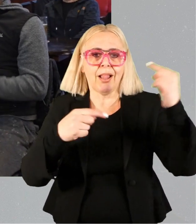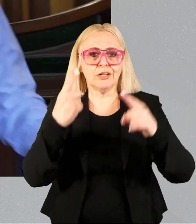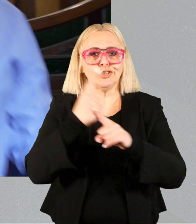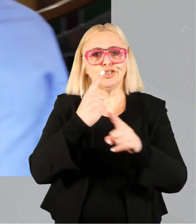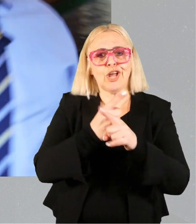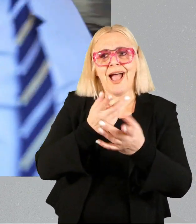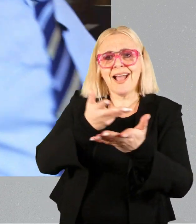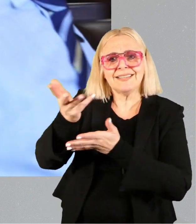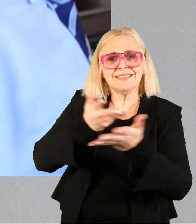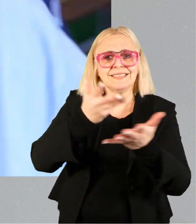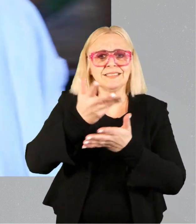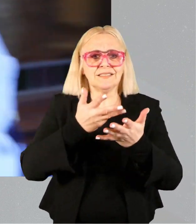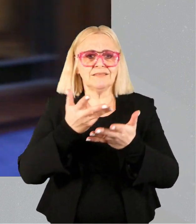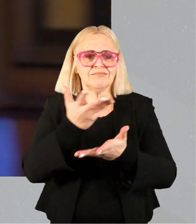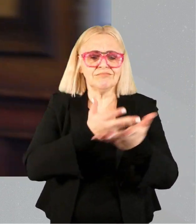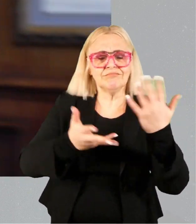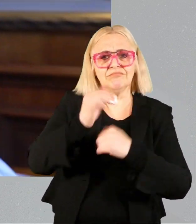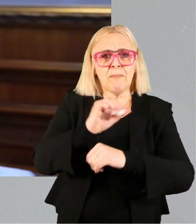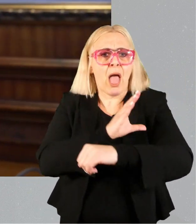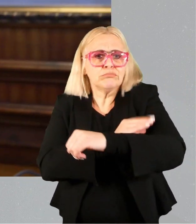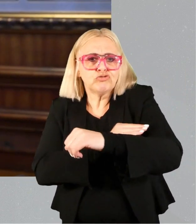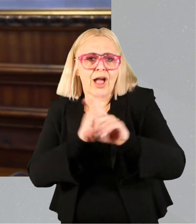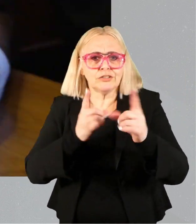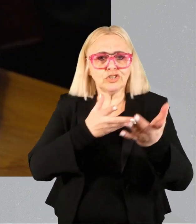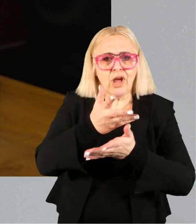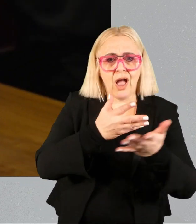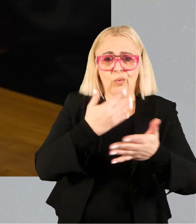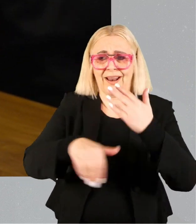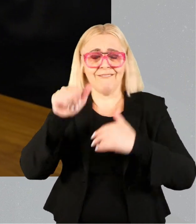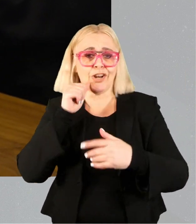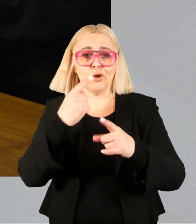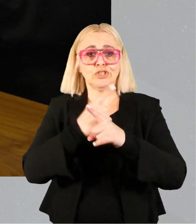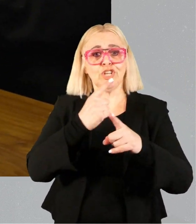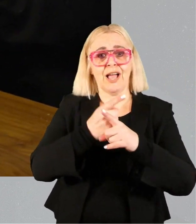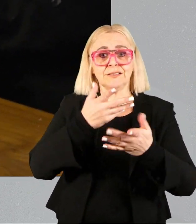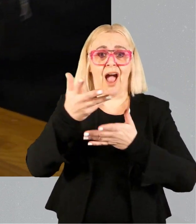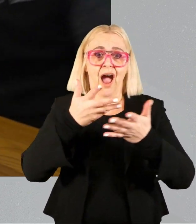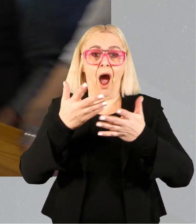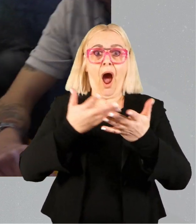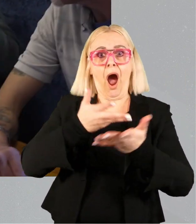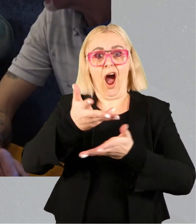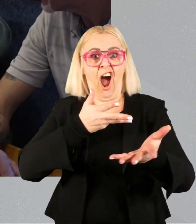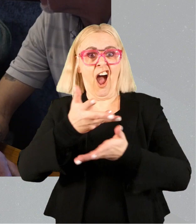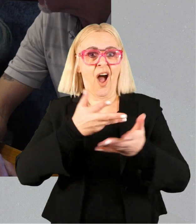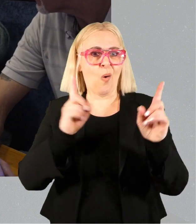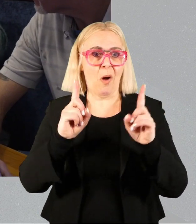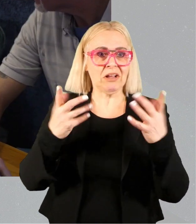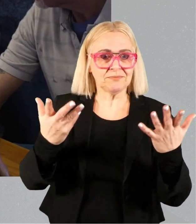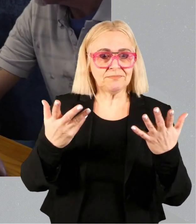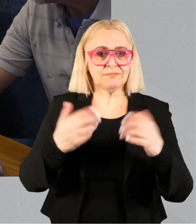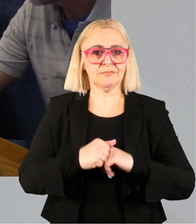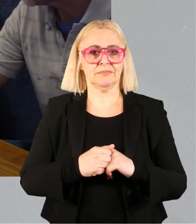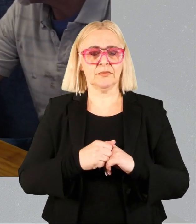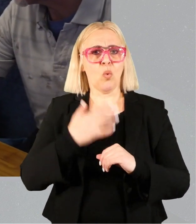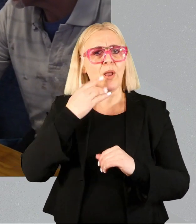around their blood pressure. But you never know where these conversations will take you. And when did you last have your blood pressure checked?